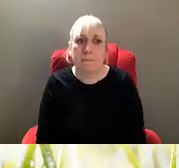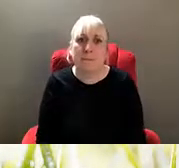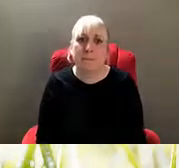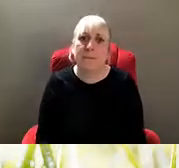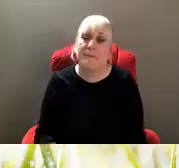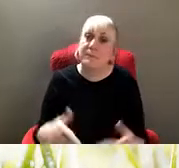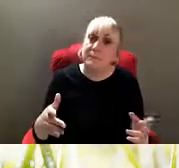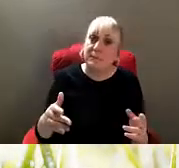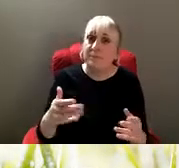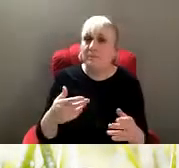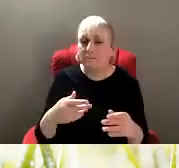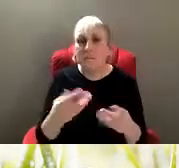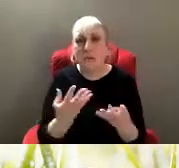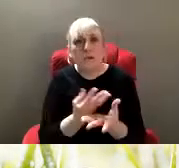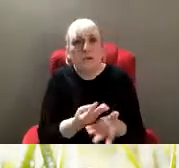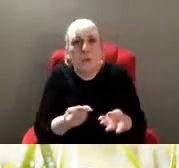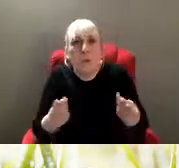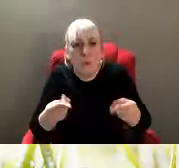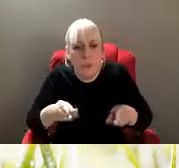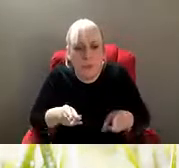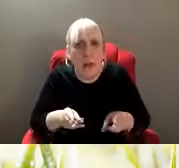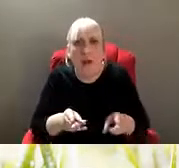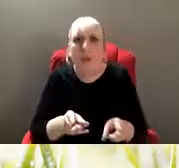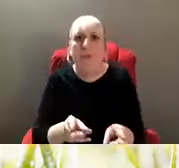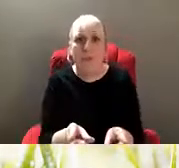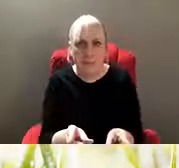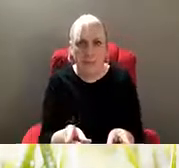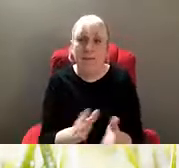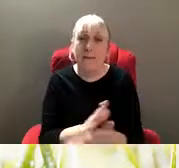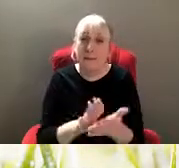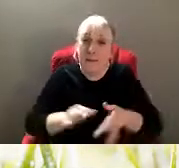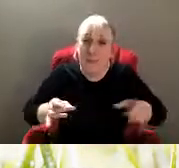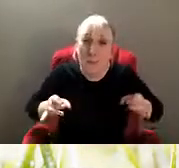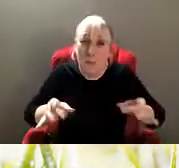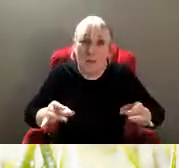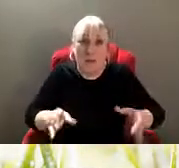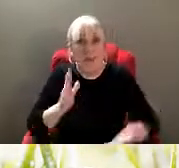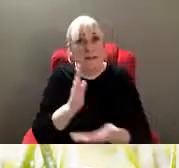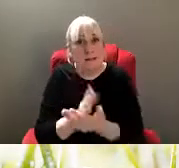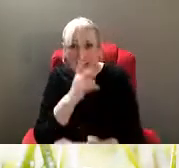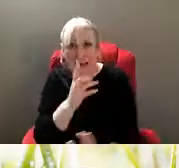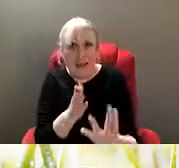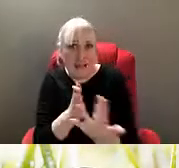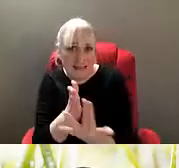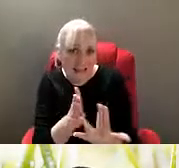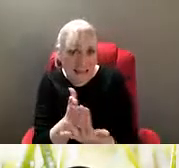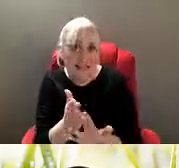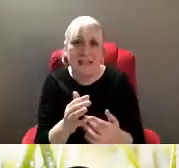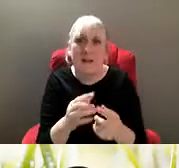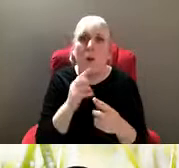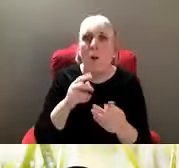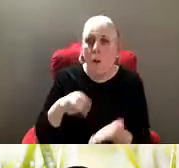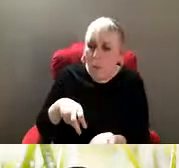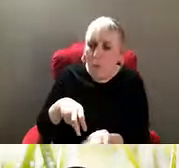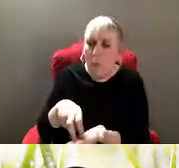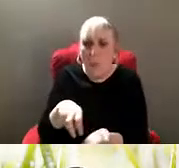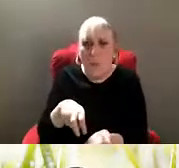pathway that will you know for you know wheelchair users or even walking in a route that is safe for